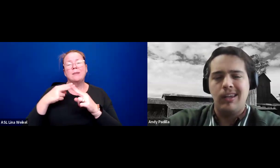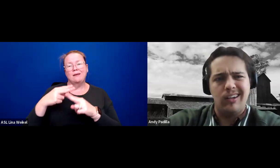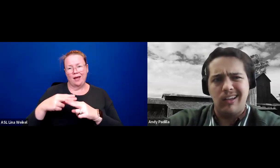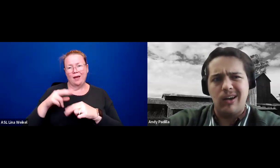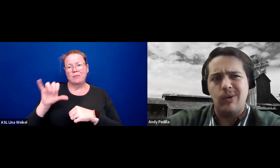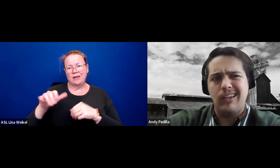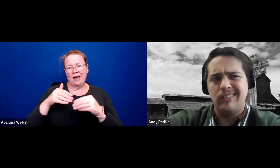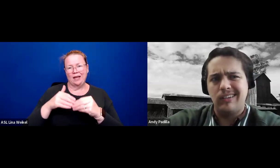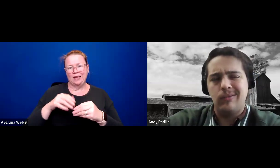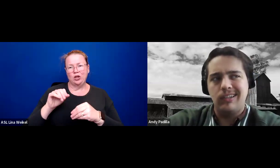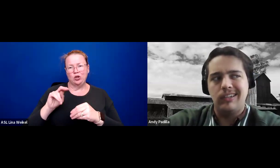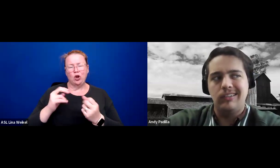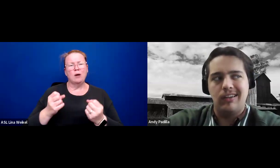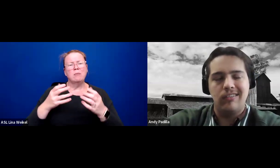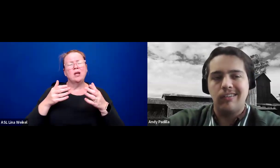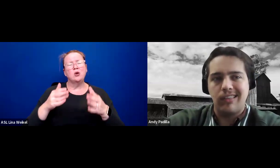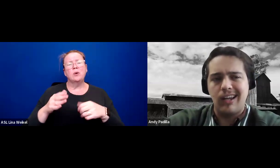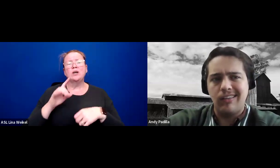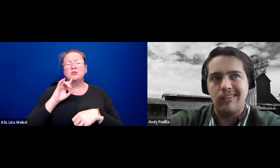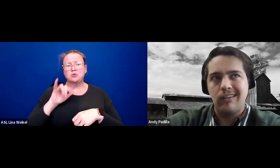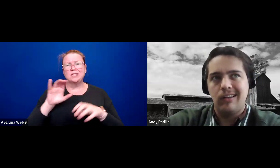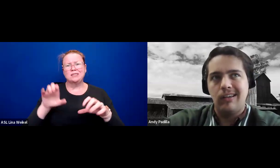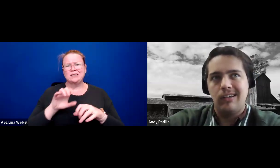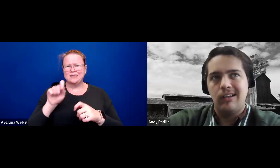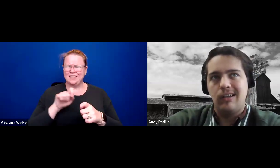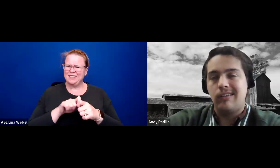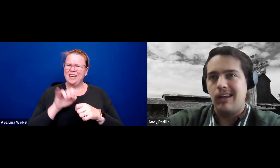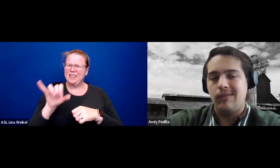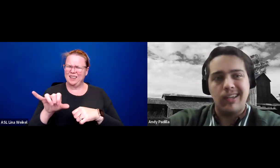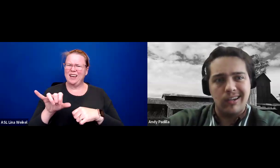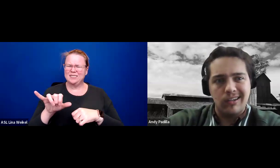Andy Padilla: And in a lot of ways, it really does just that it's Andy Padilla: it's kind of like a